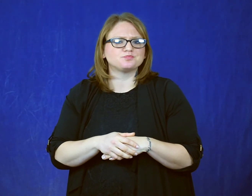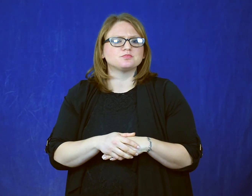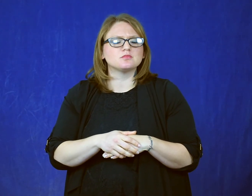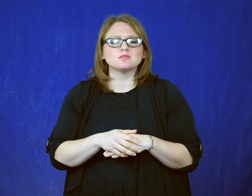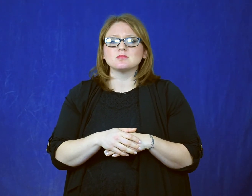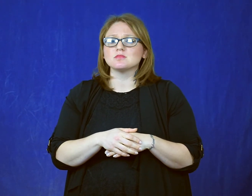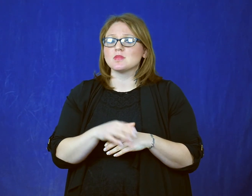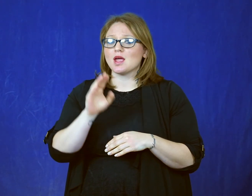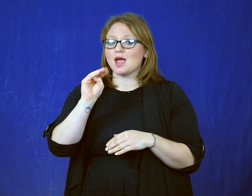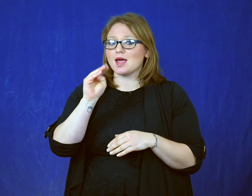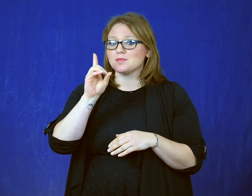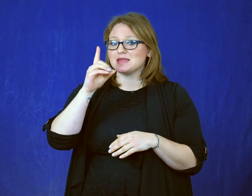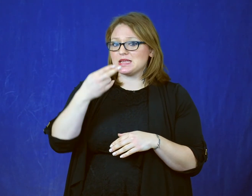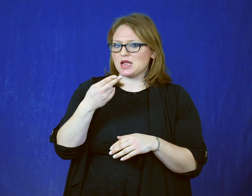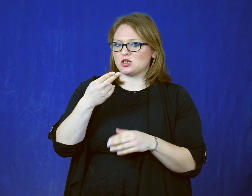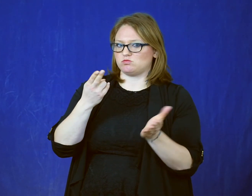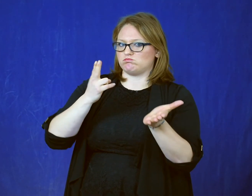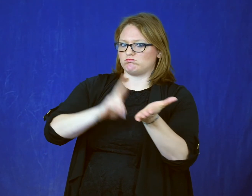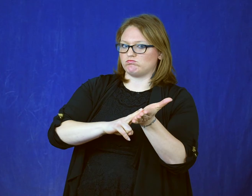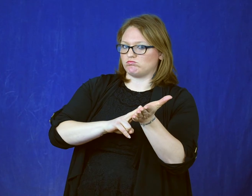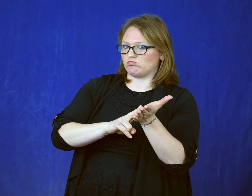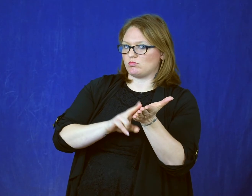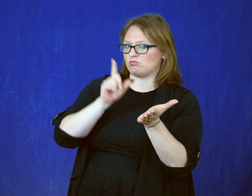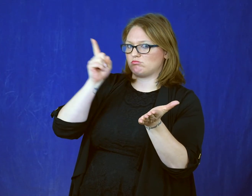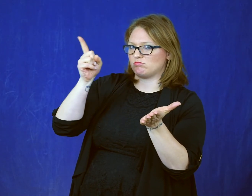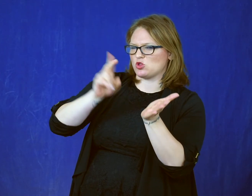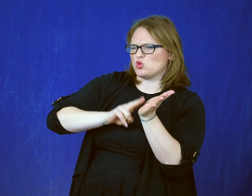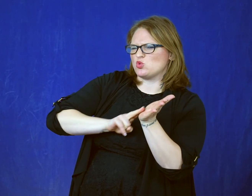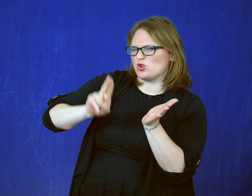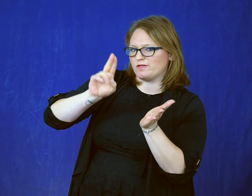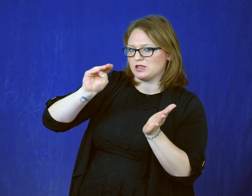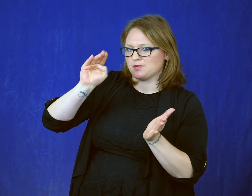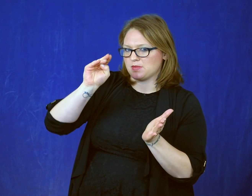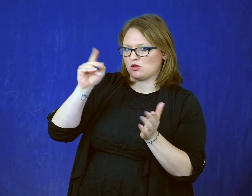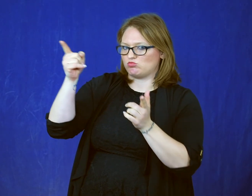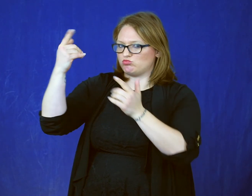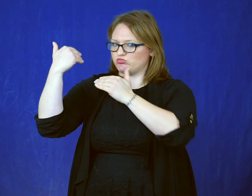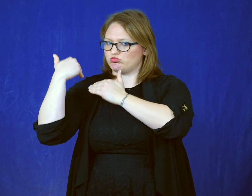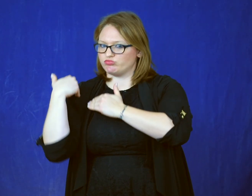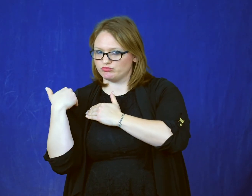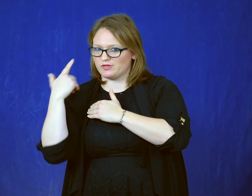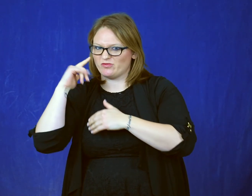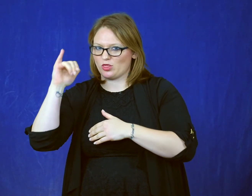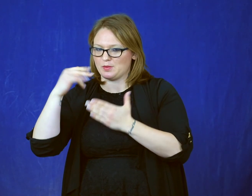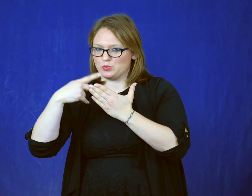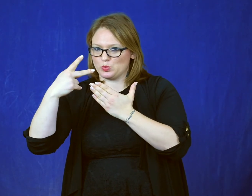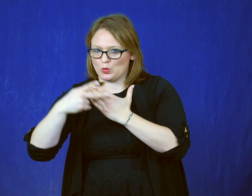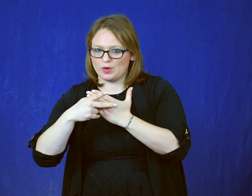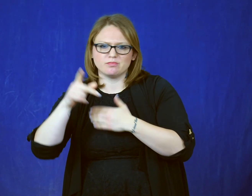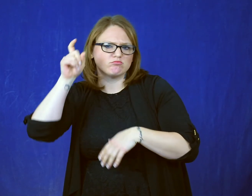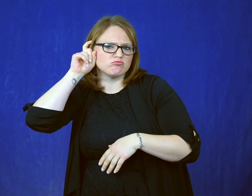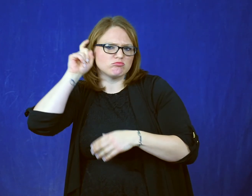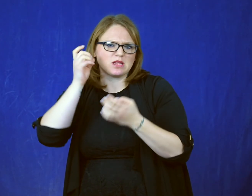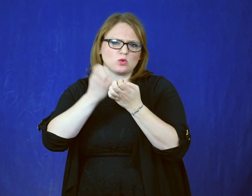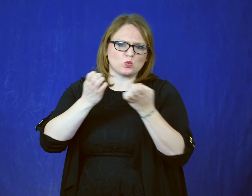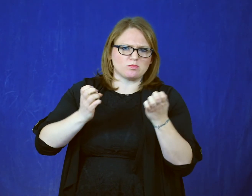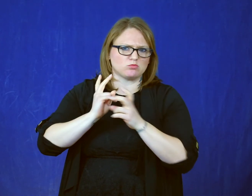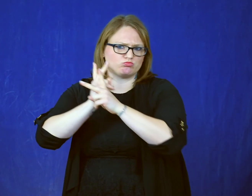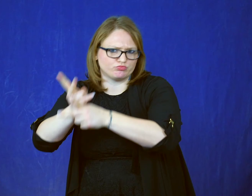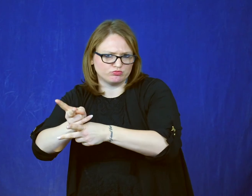The Minnesota Department of Health has a contract with the University of Minnesota to run the Hearing Instrument Loaner Program,